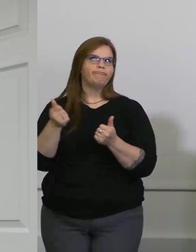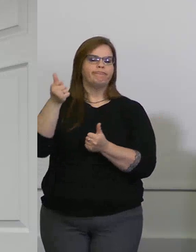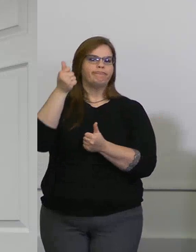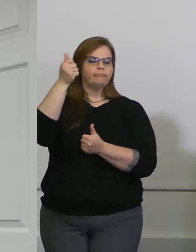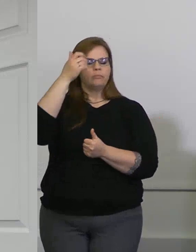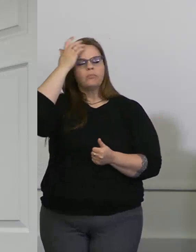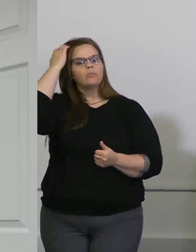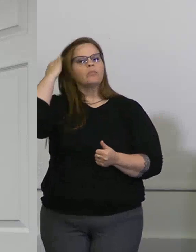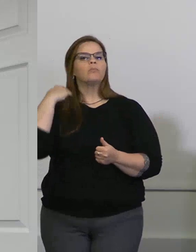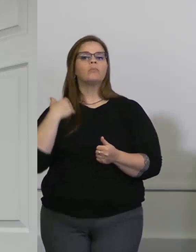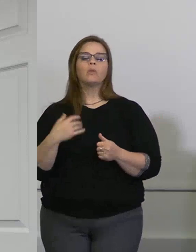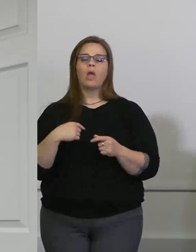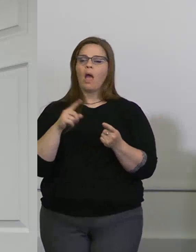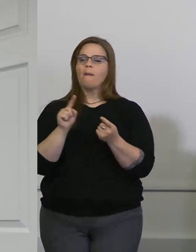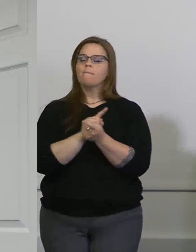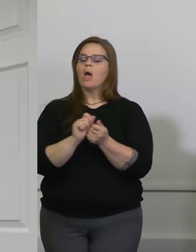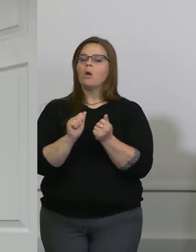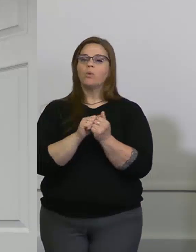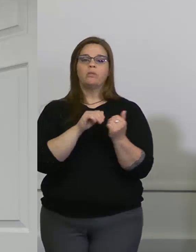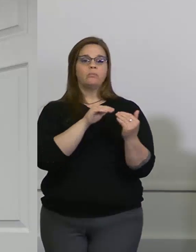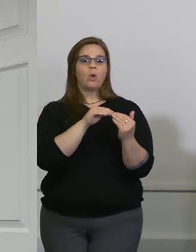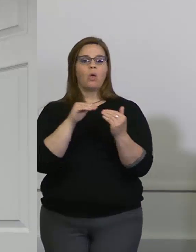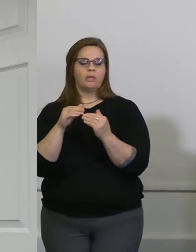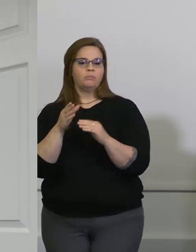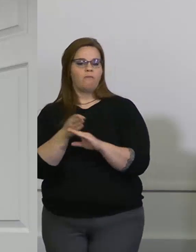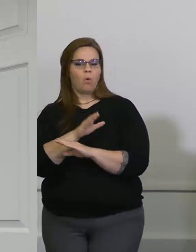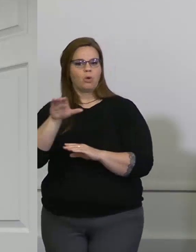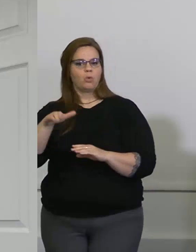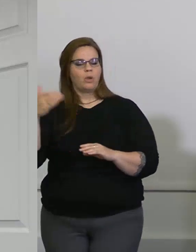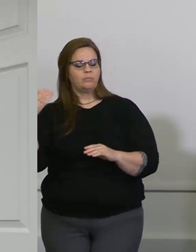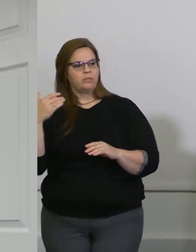Christmas and they said, wow, your job must be easier.